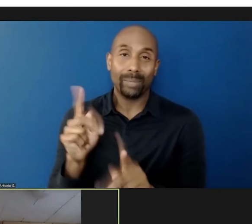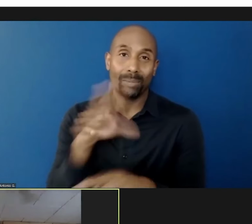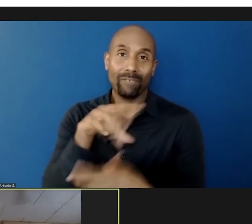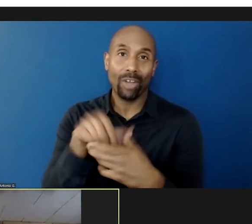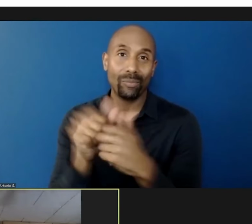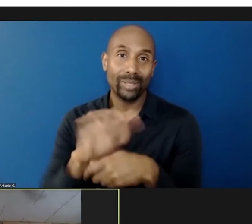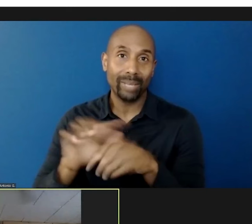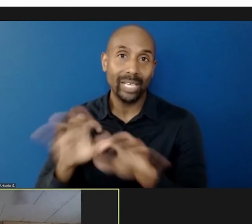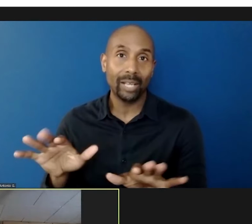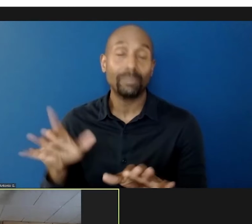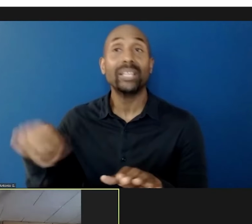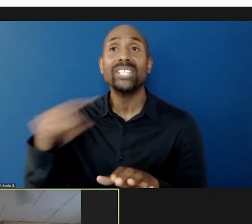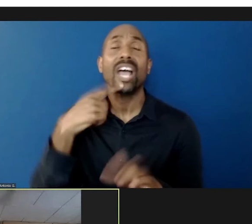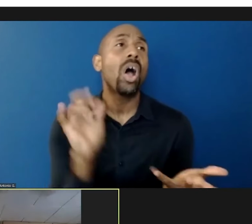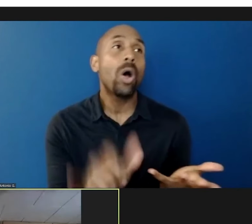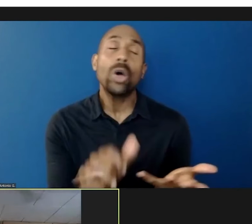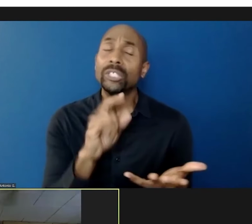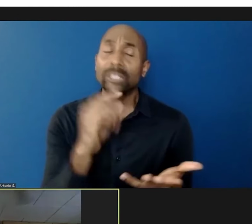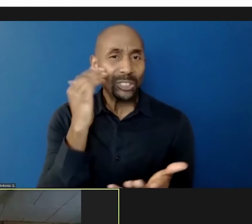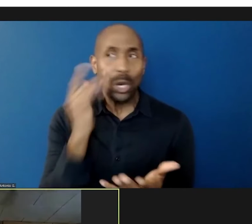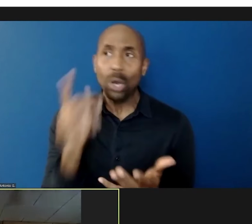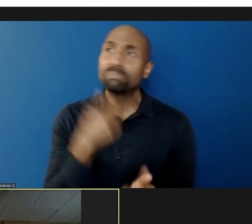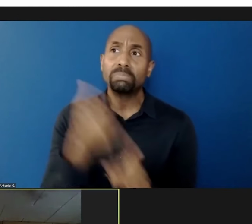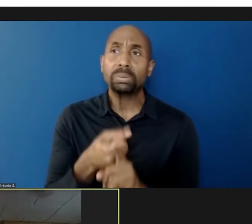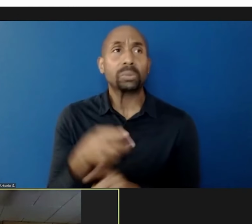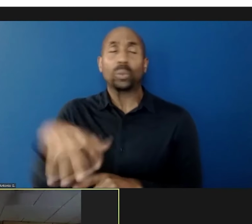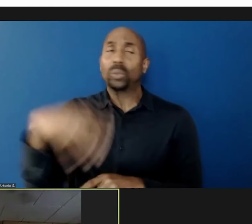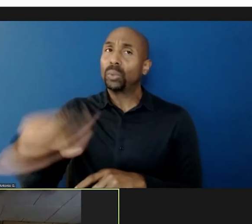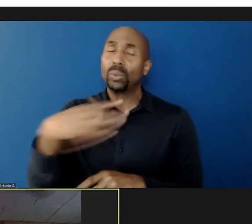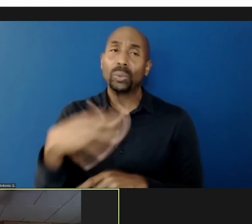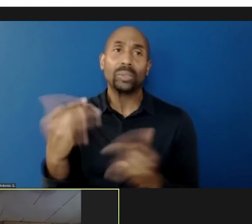saying it's an eye opener. But before the pandemic, remember, we had several other disasters.